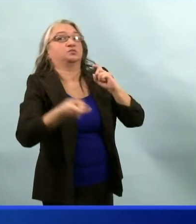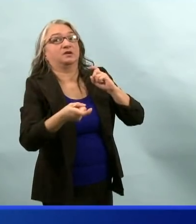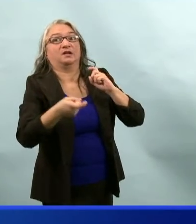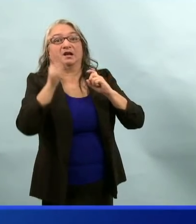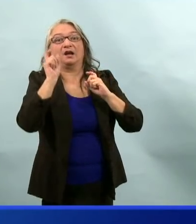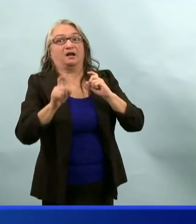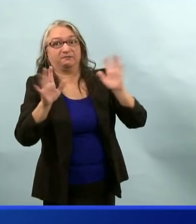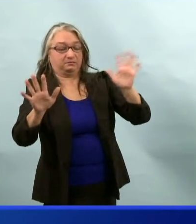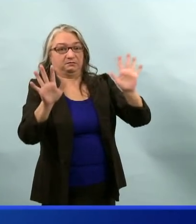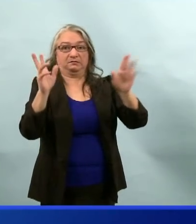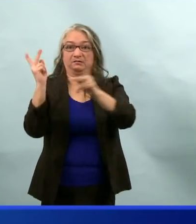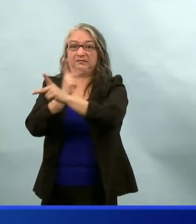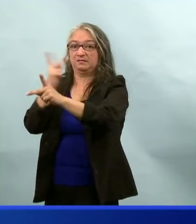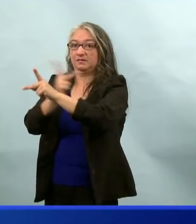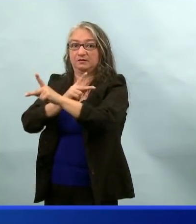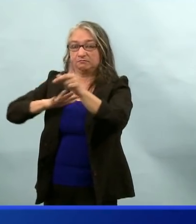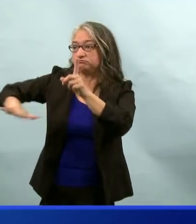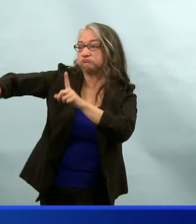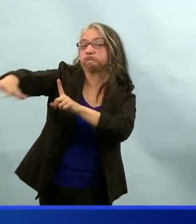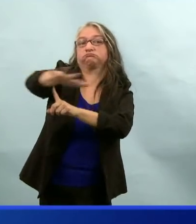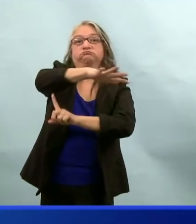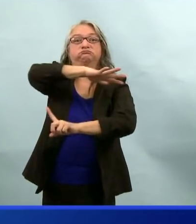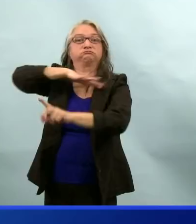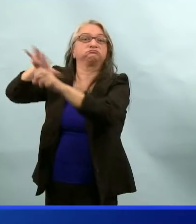main strategies in terms of trying to expand our bed base